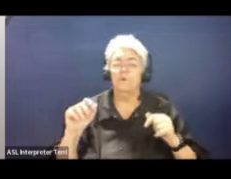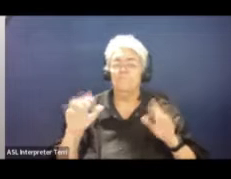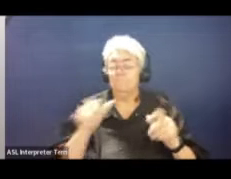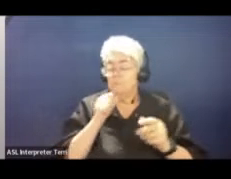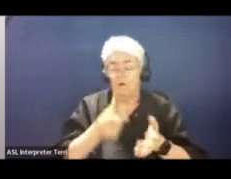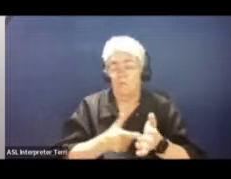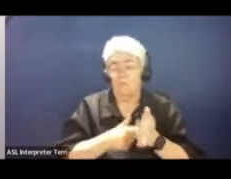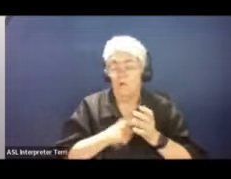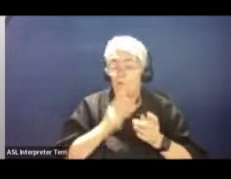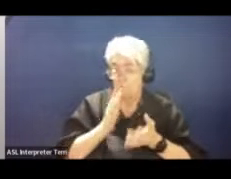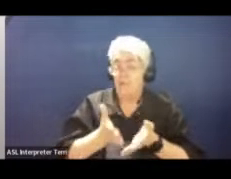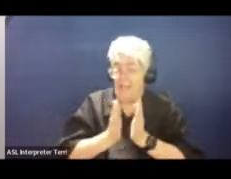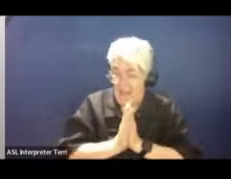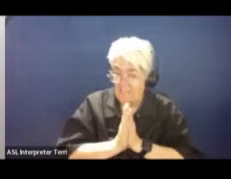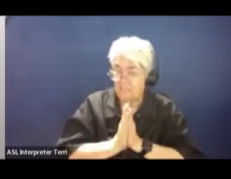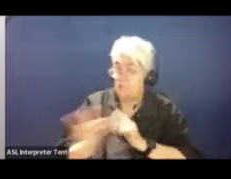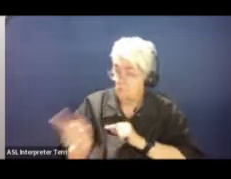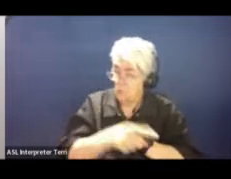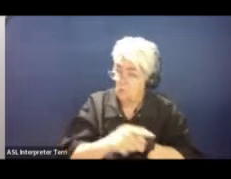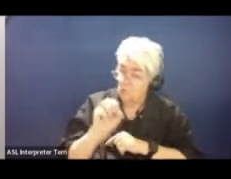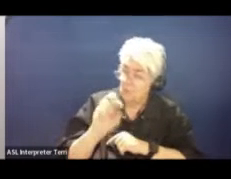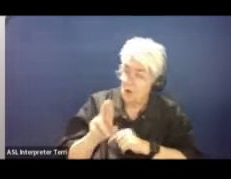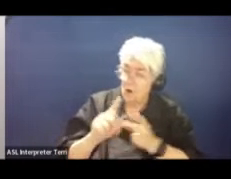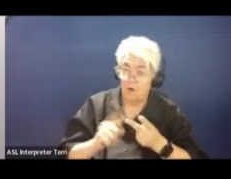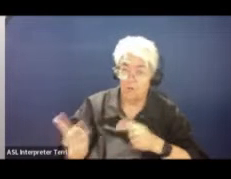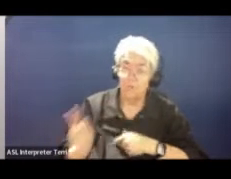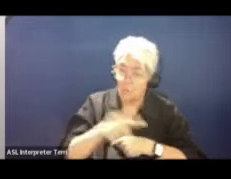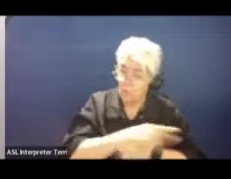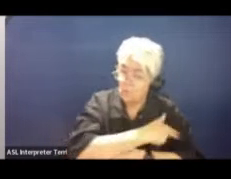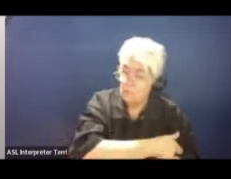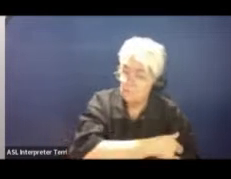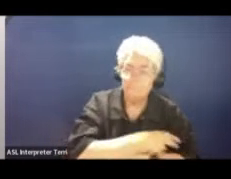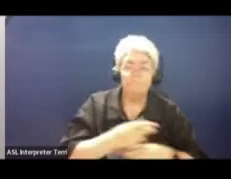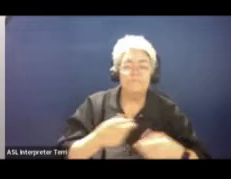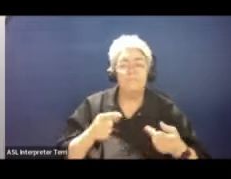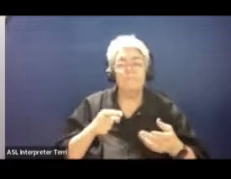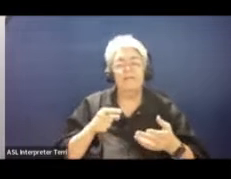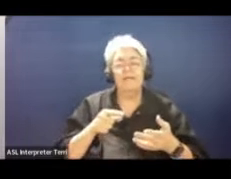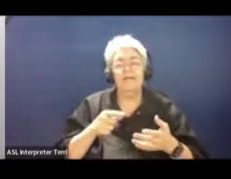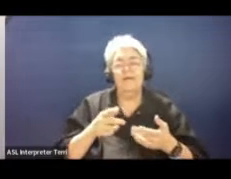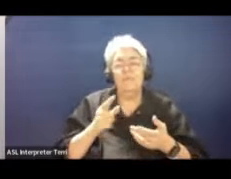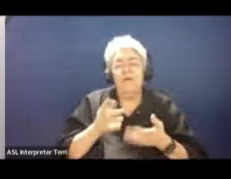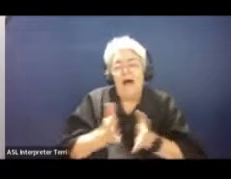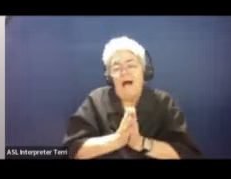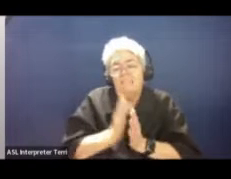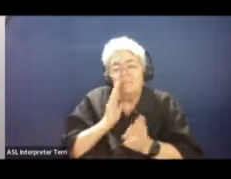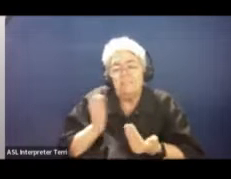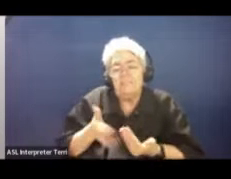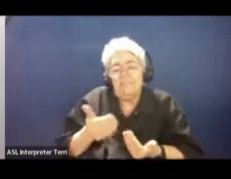about hospital and ER visits. But the way I say is because it's an easy place to start. A lot of people remember going to